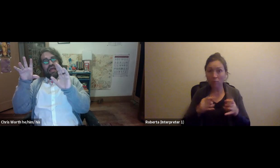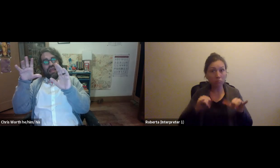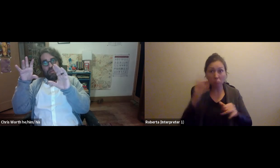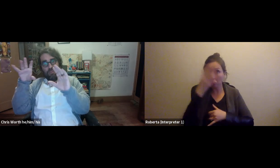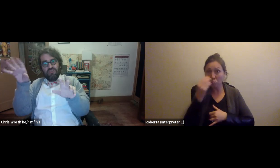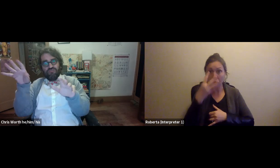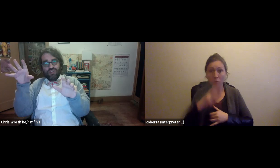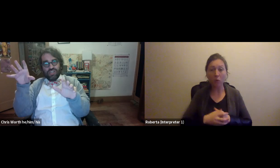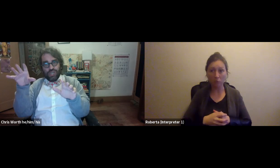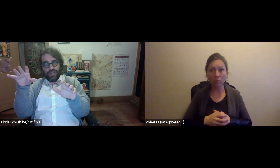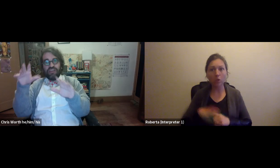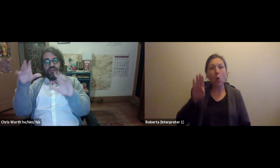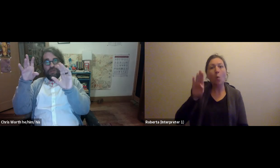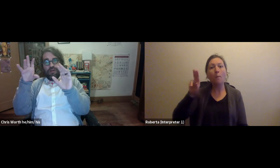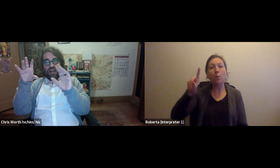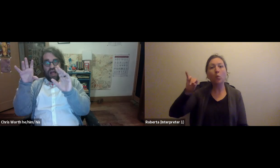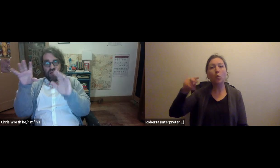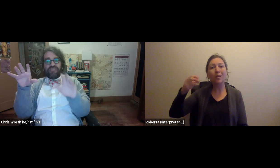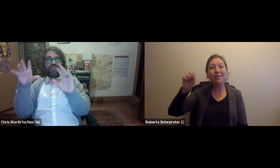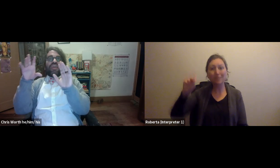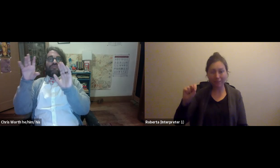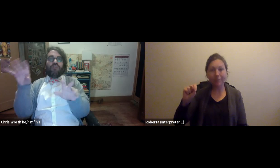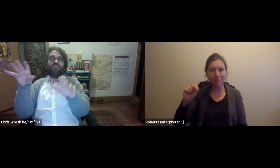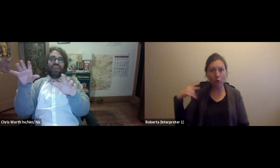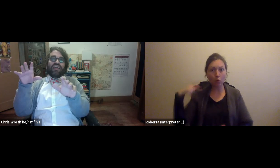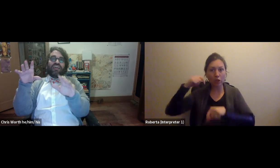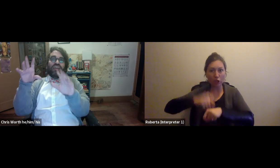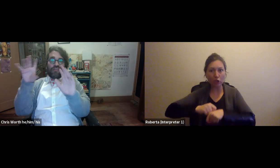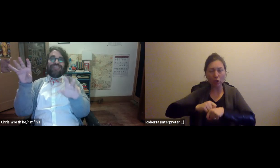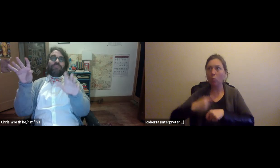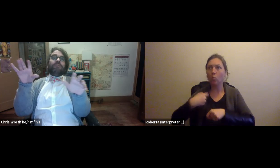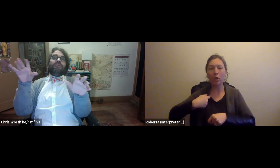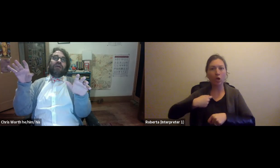in a Buddhist tradition, we are constantly evolving into the people that we are.